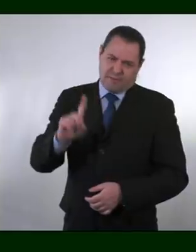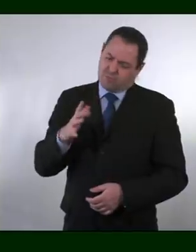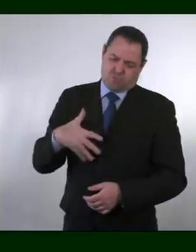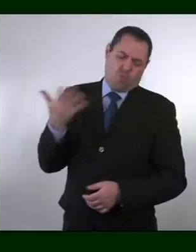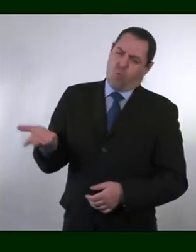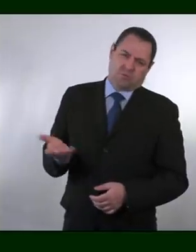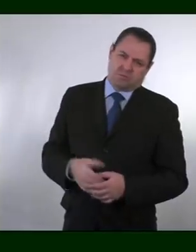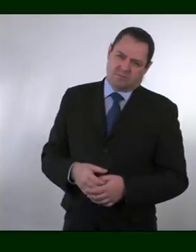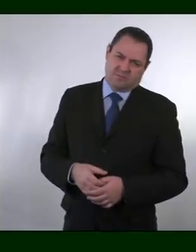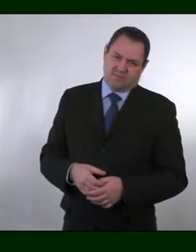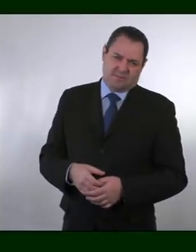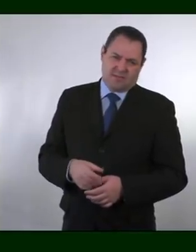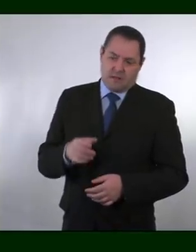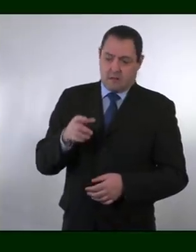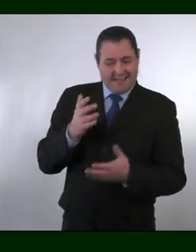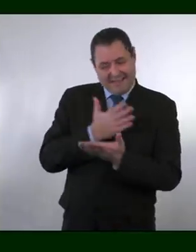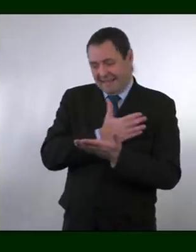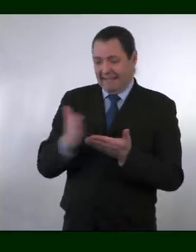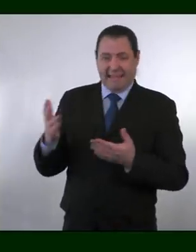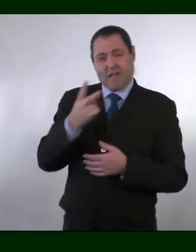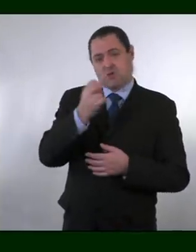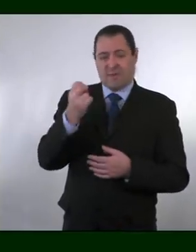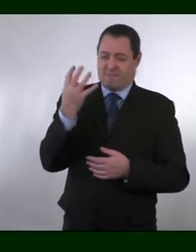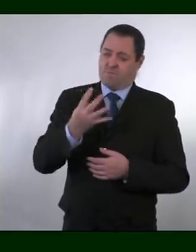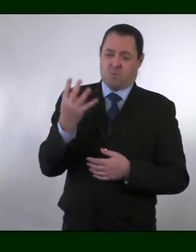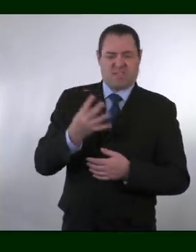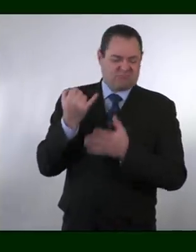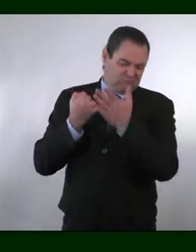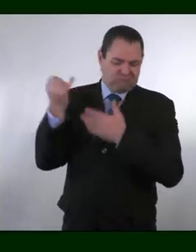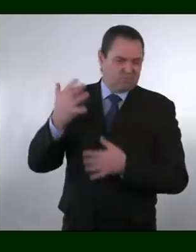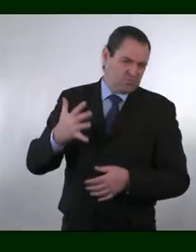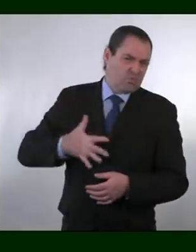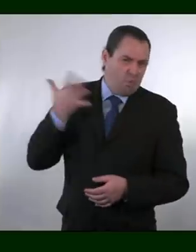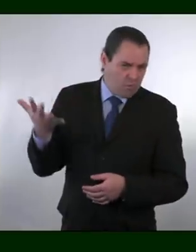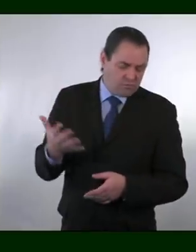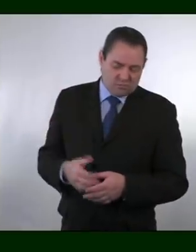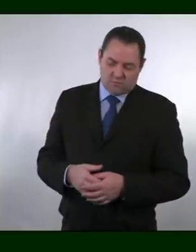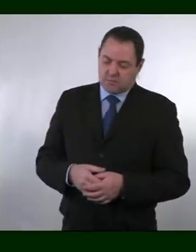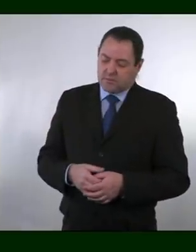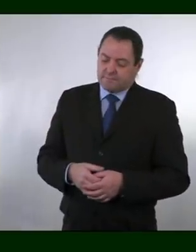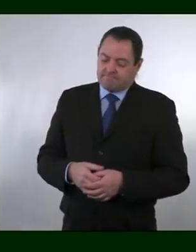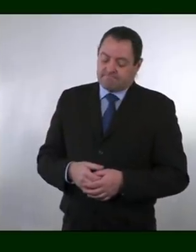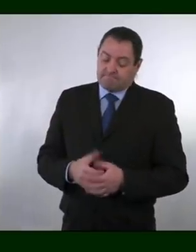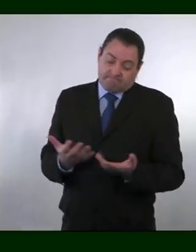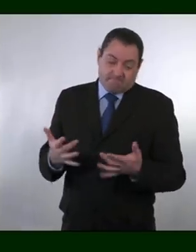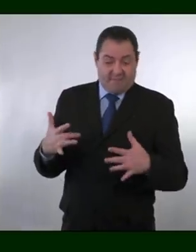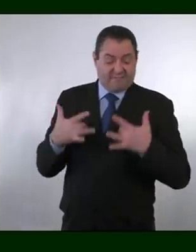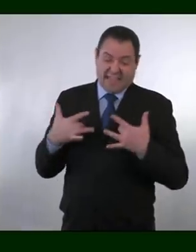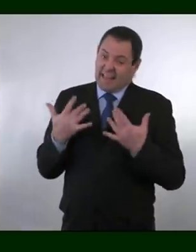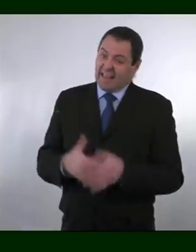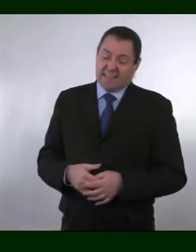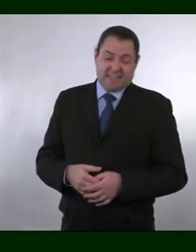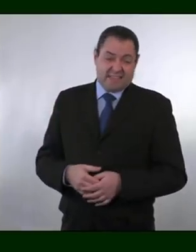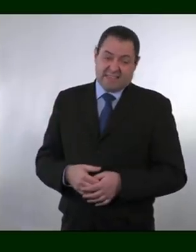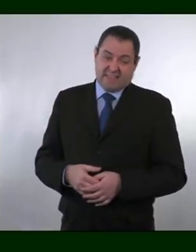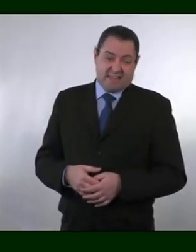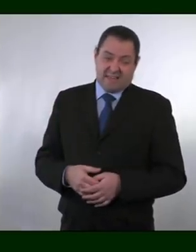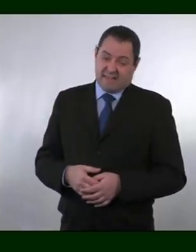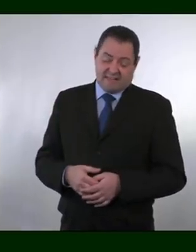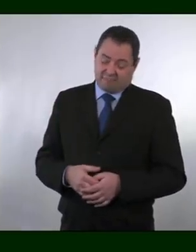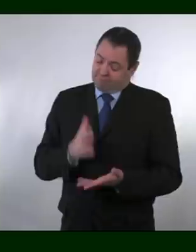decisively rejected in 2014. I believe that it is something that they would almost certainly reject